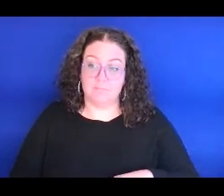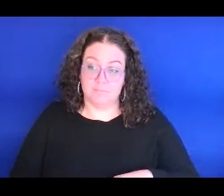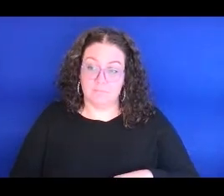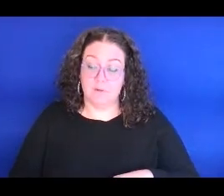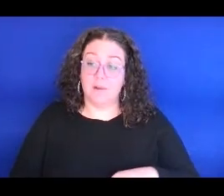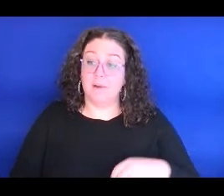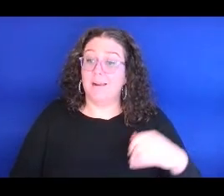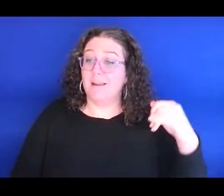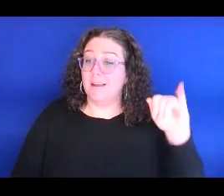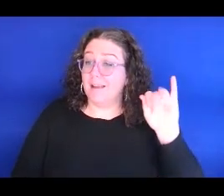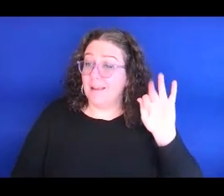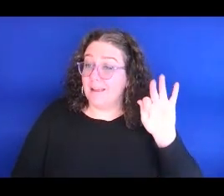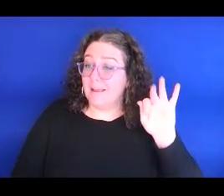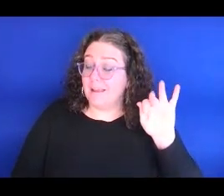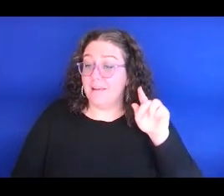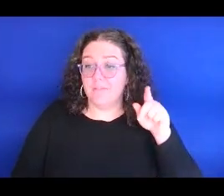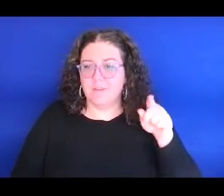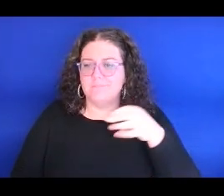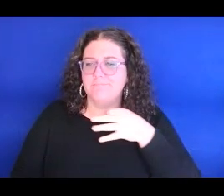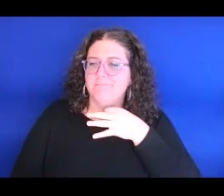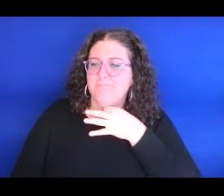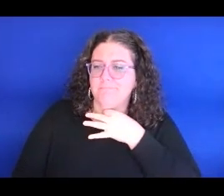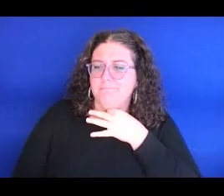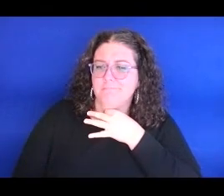If you have questions or want to connect with our team, just send